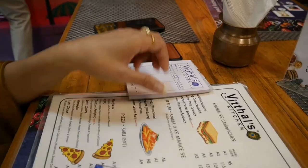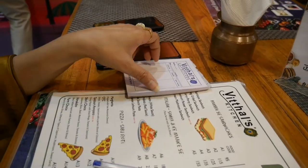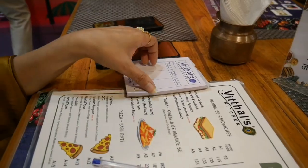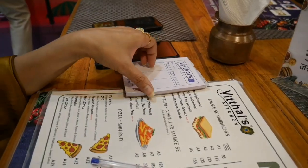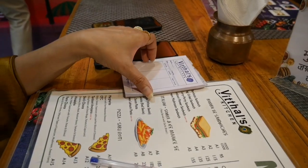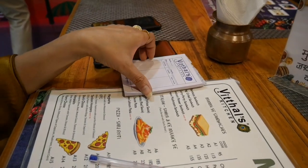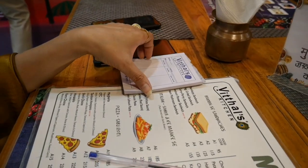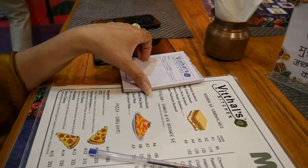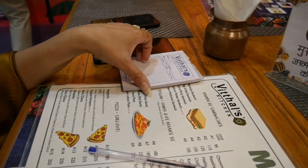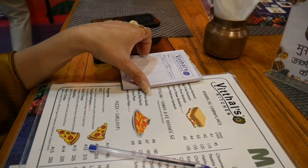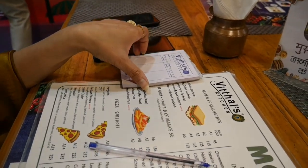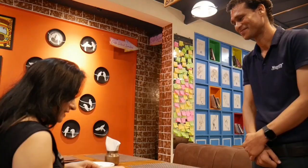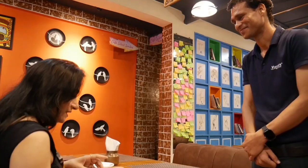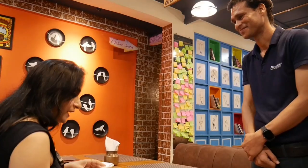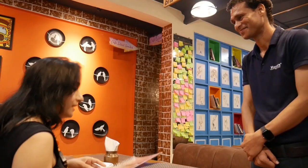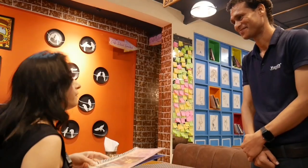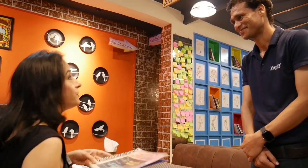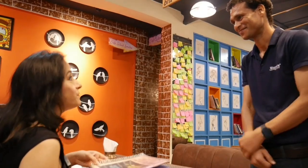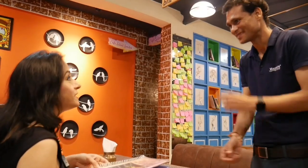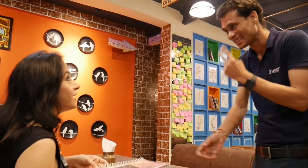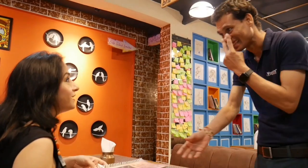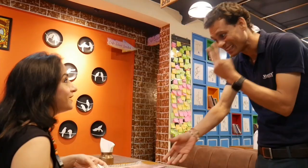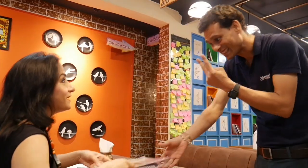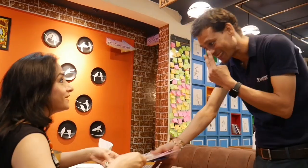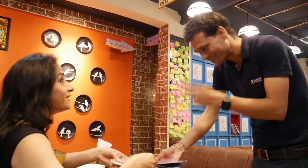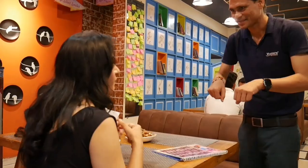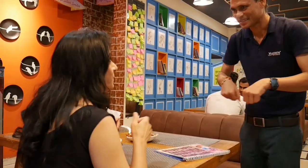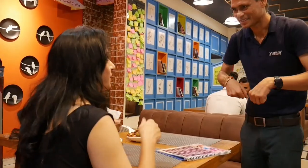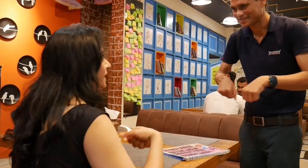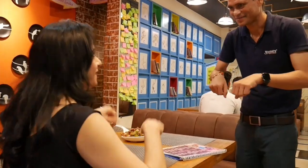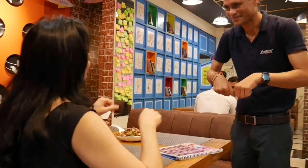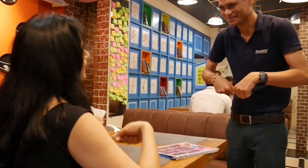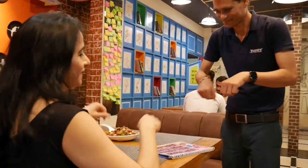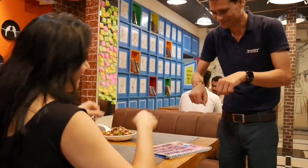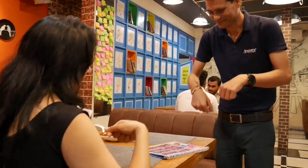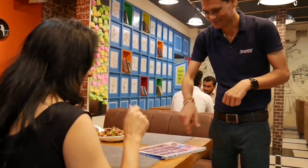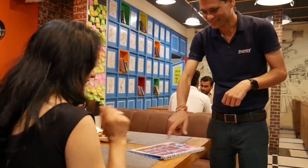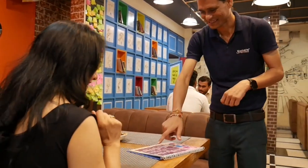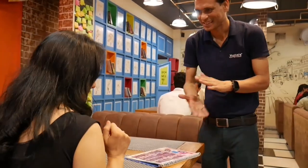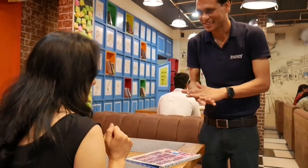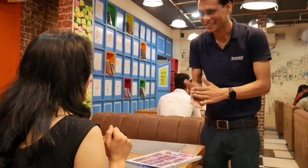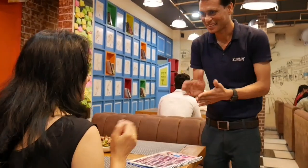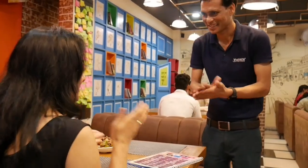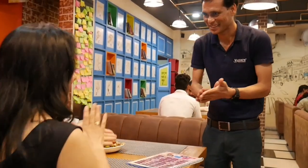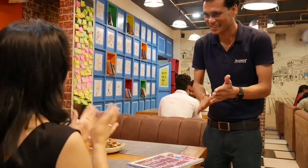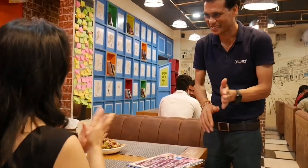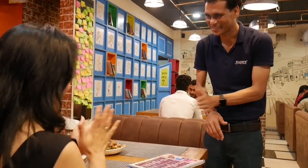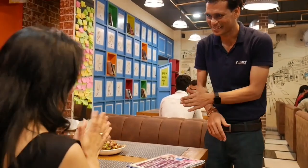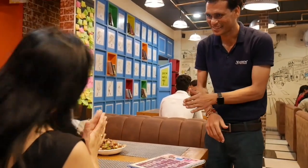he has given me a diary and a pen I will also be taught sign language Tawa Roti, Tandoori Roti ( Roti is an Indian bread)